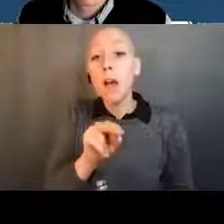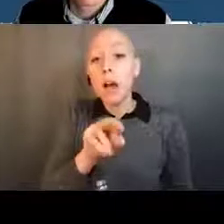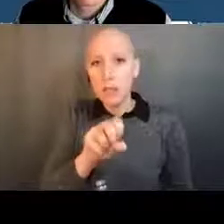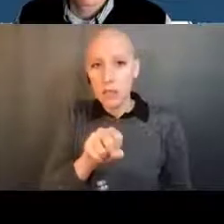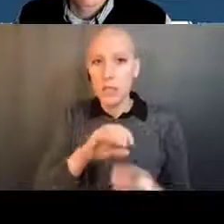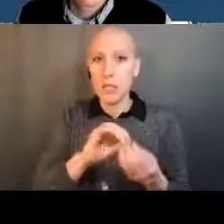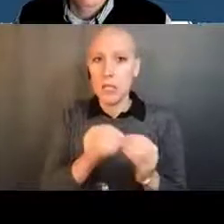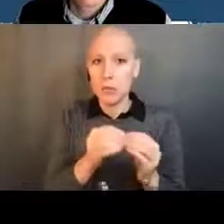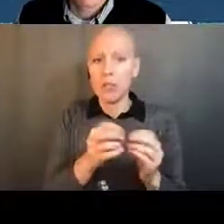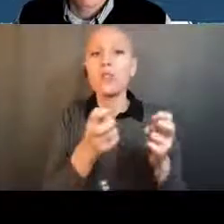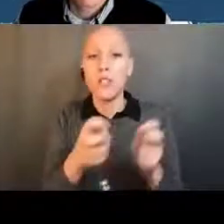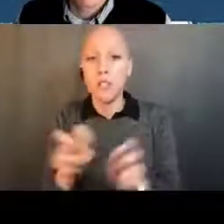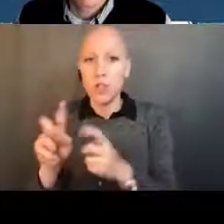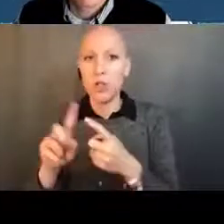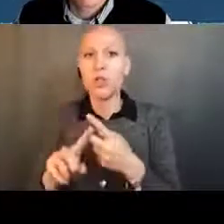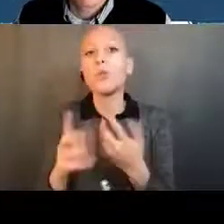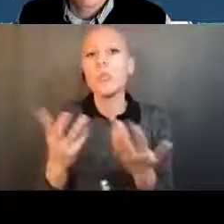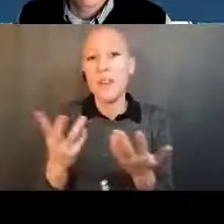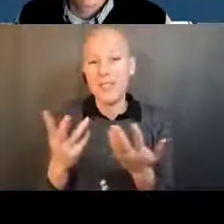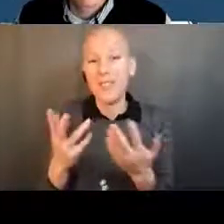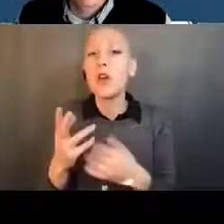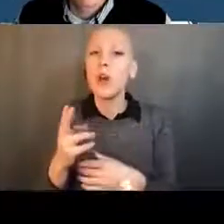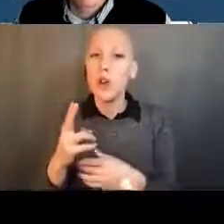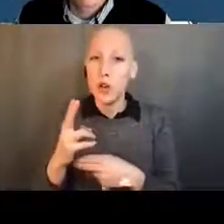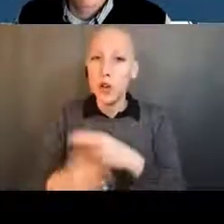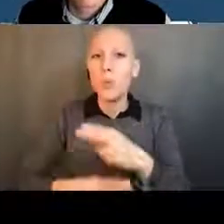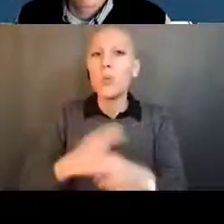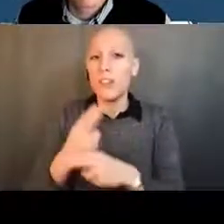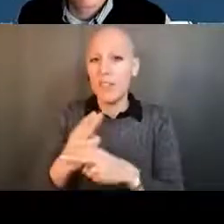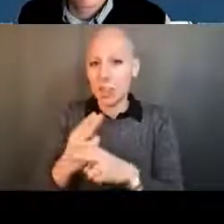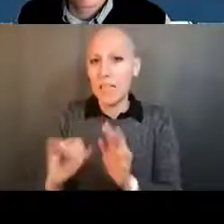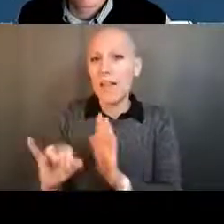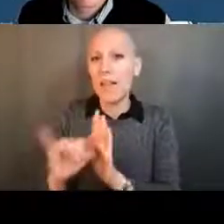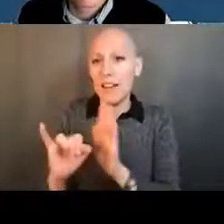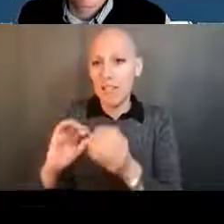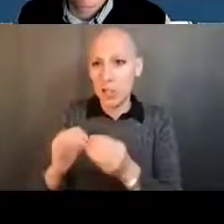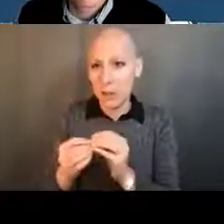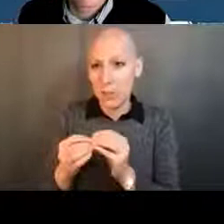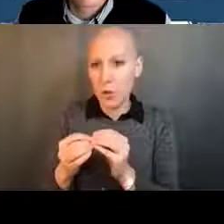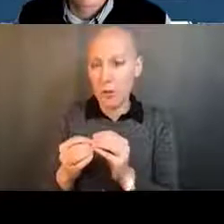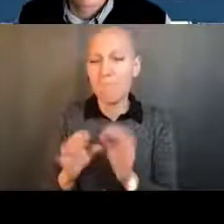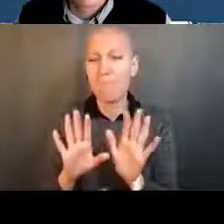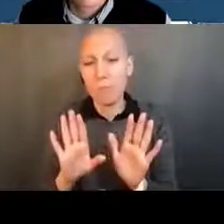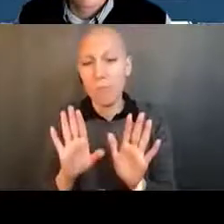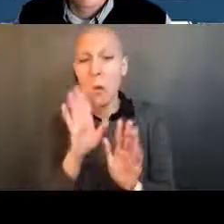which we're going to get to in the next slide because we're actually in flux for that. And then the last one is the NATO